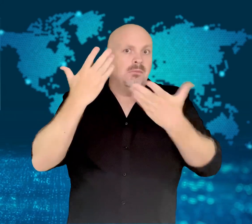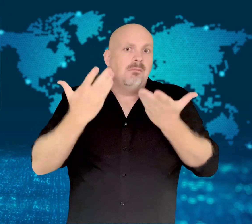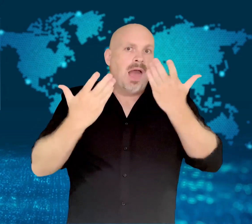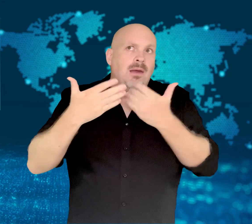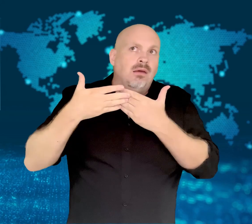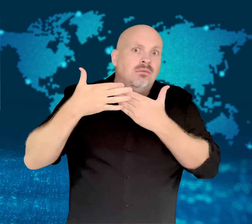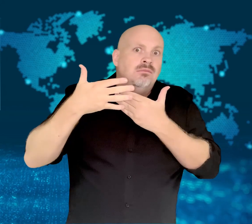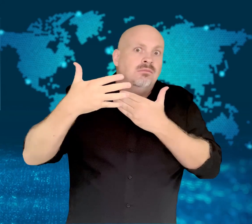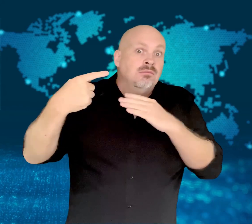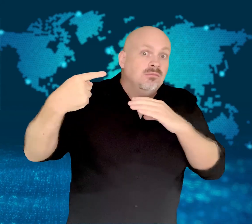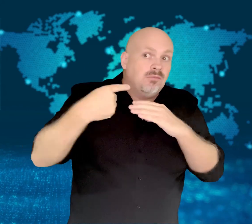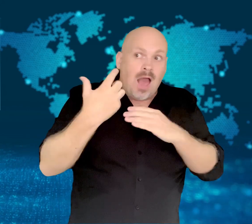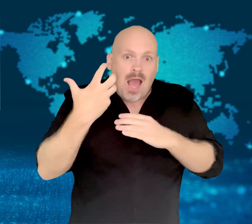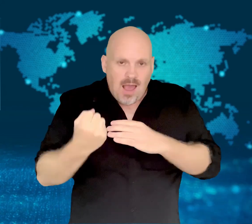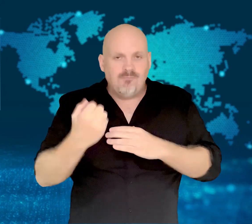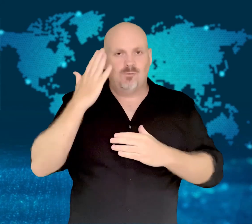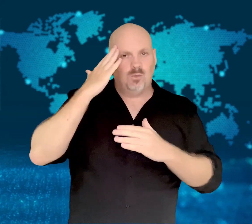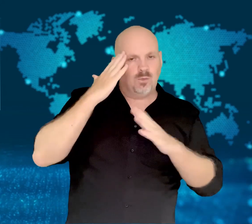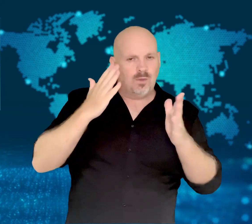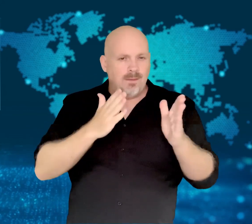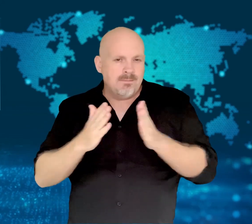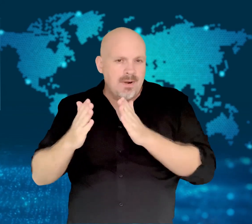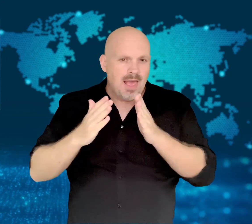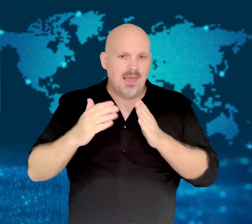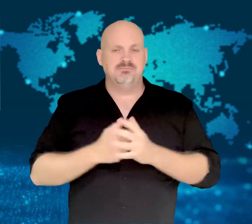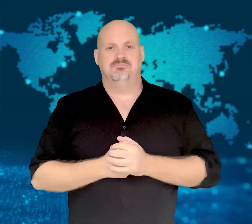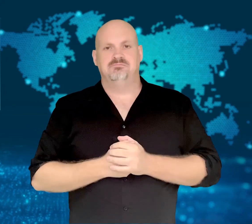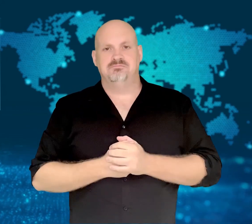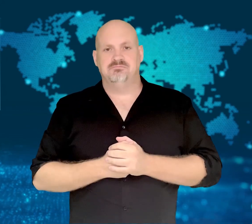in case of a future threat.